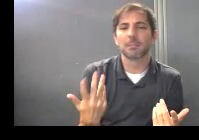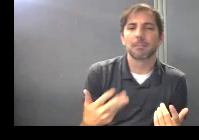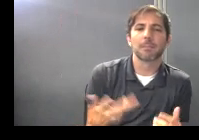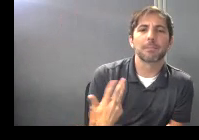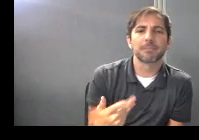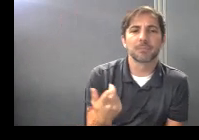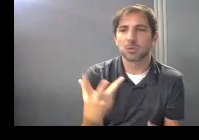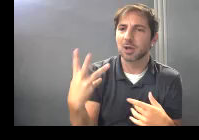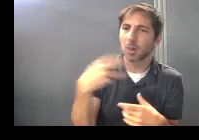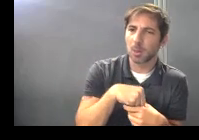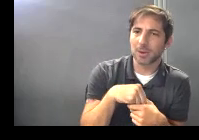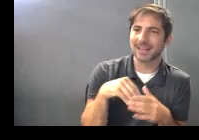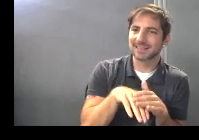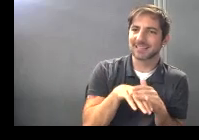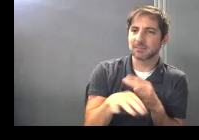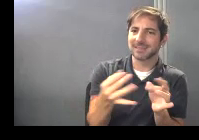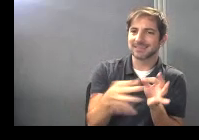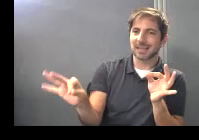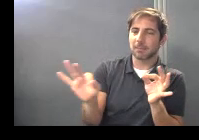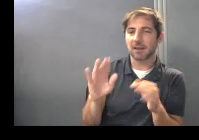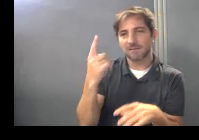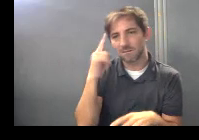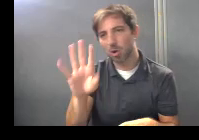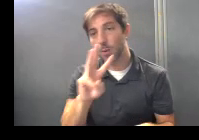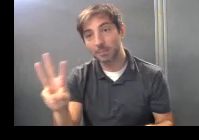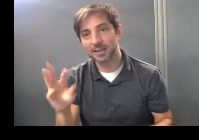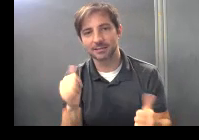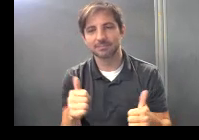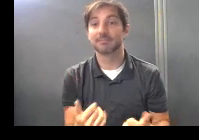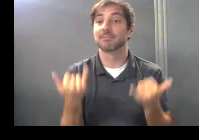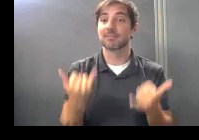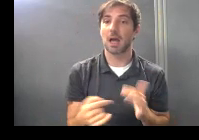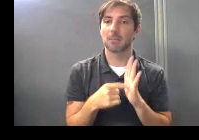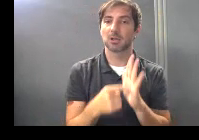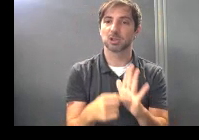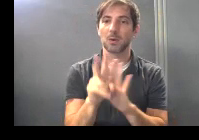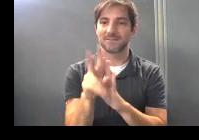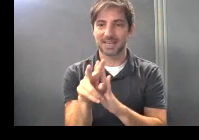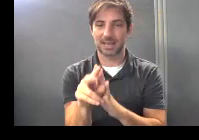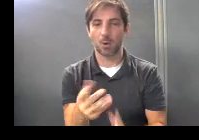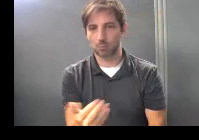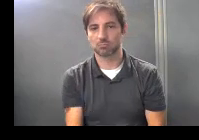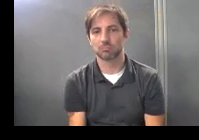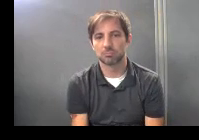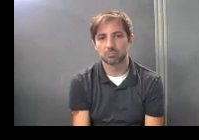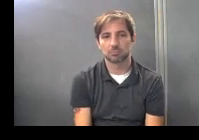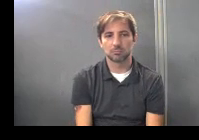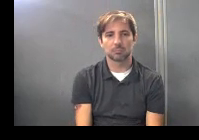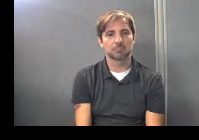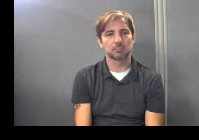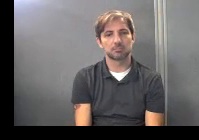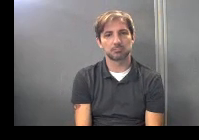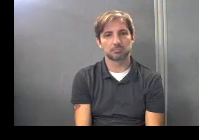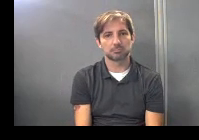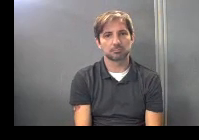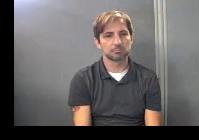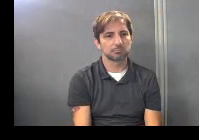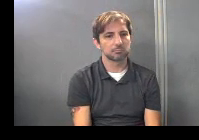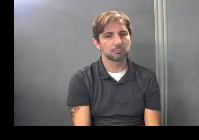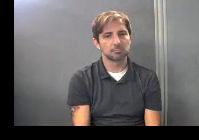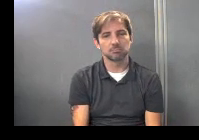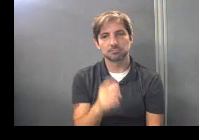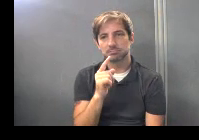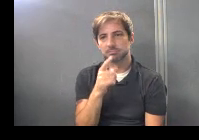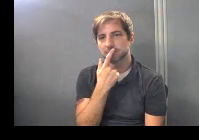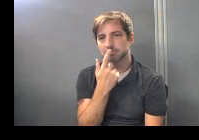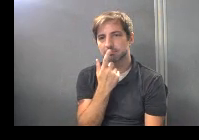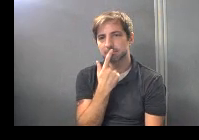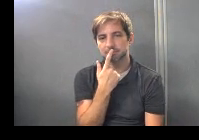ACCESSIBILITY STATEMENT ON YOUR WEBSITE. NOW I'LL SHOW YOU A VIDEO -- ACTUALLY, I WANT